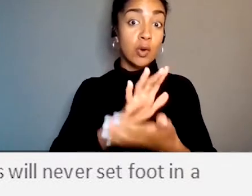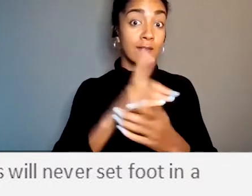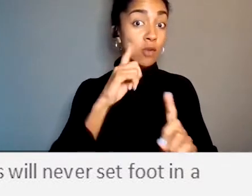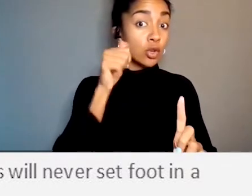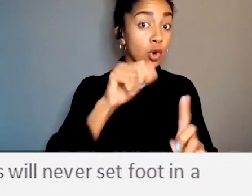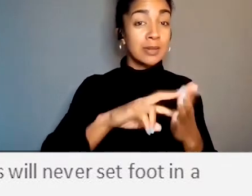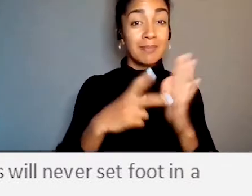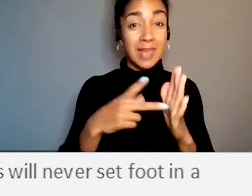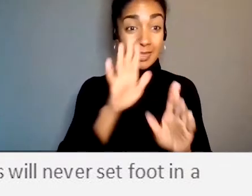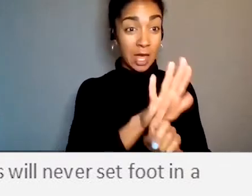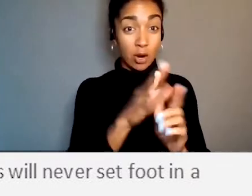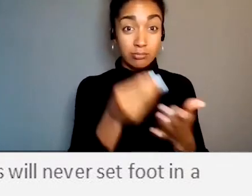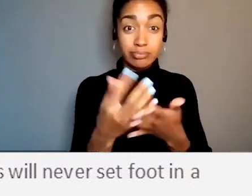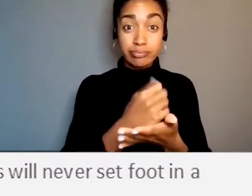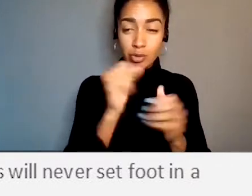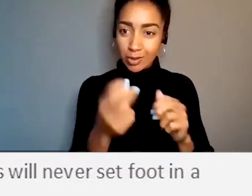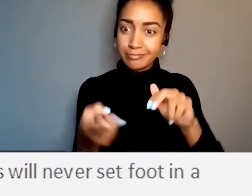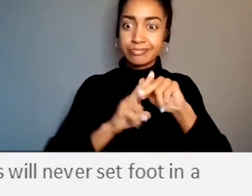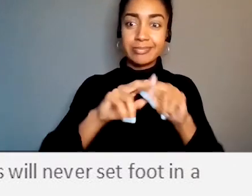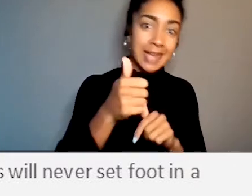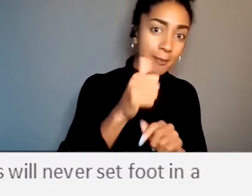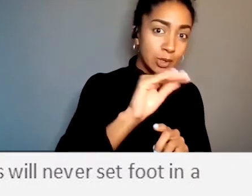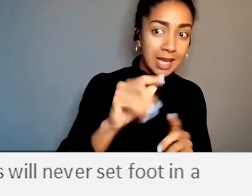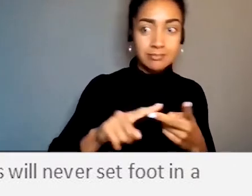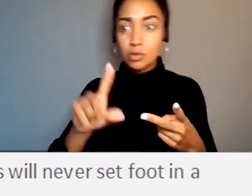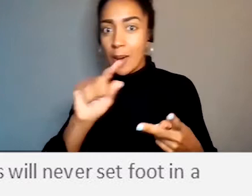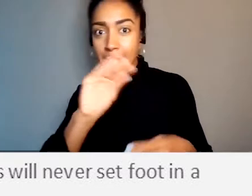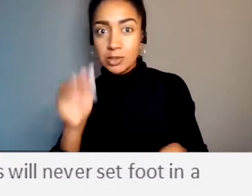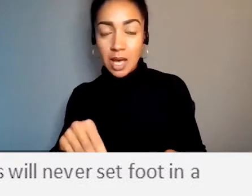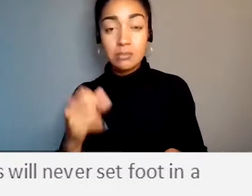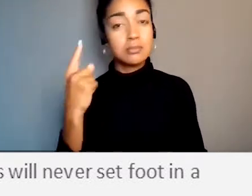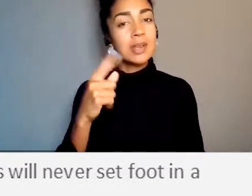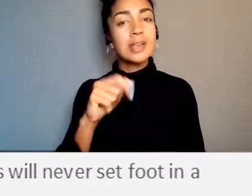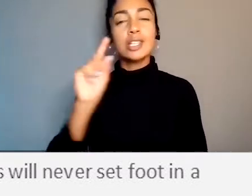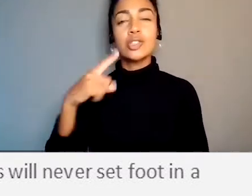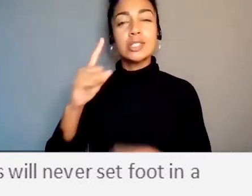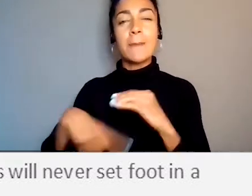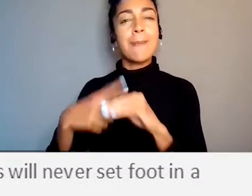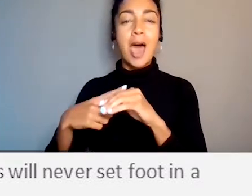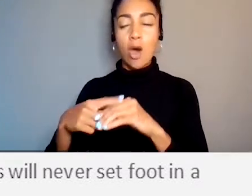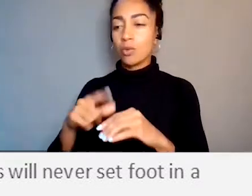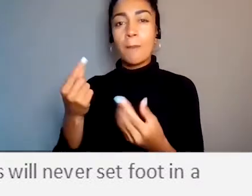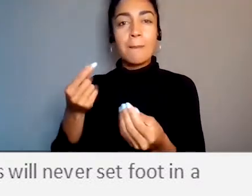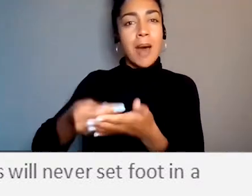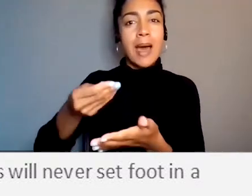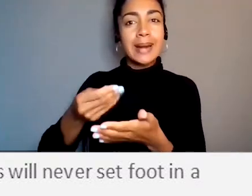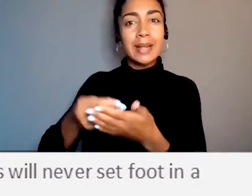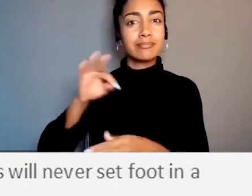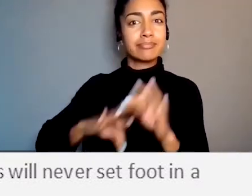But, it's so much more than about GDP. It's the livelihoods and the dignity of all of our young people